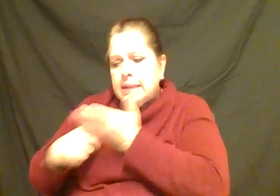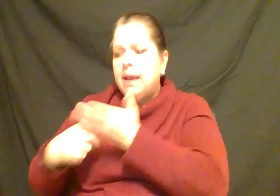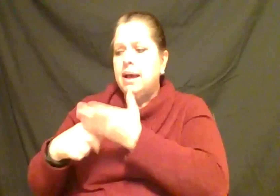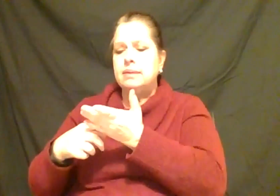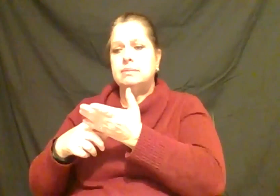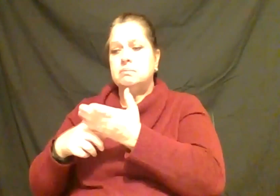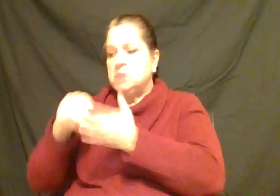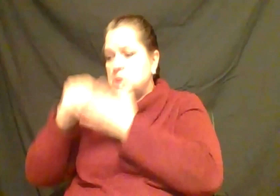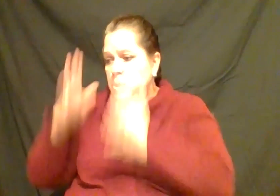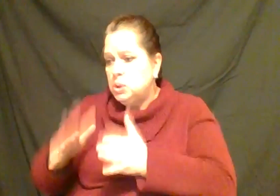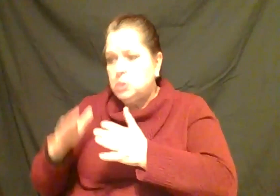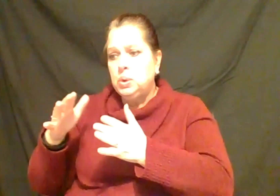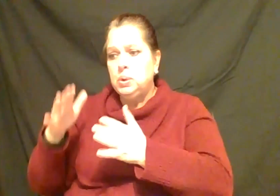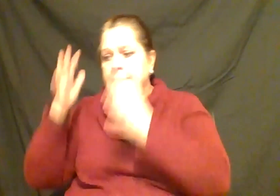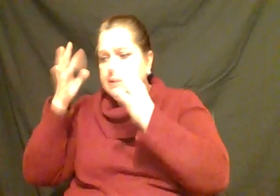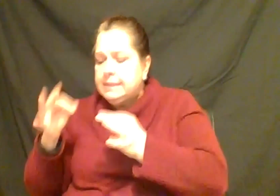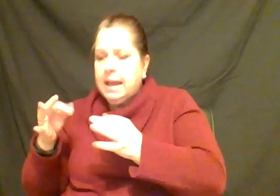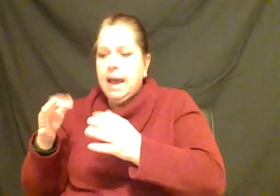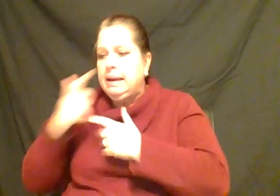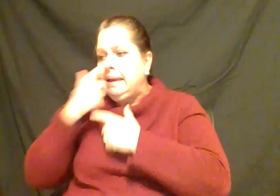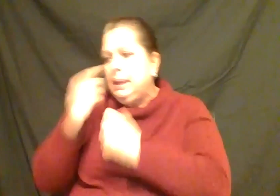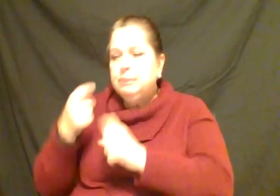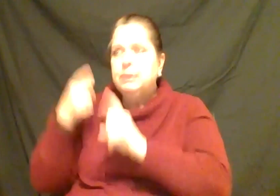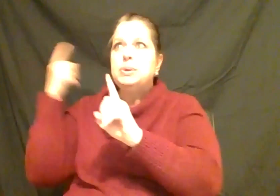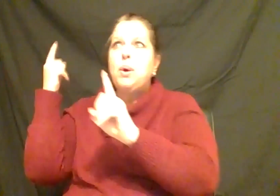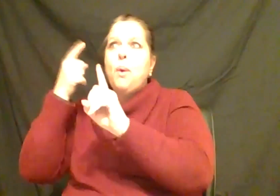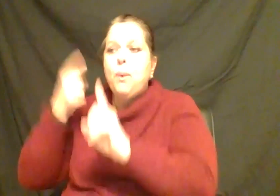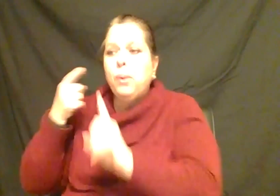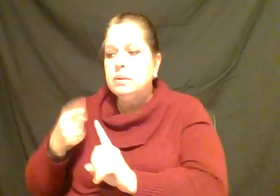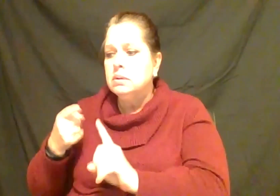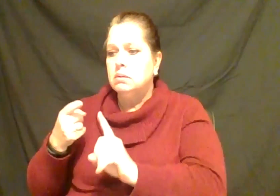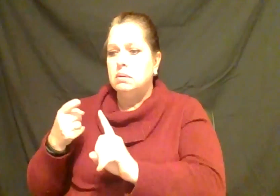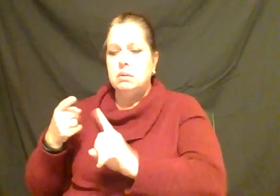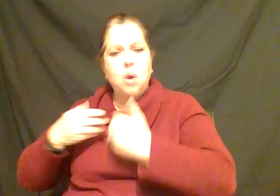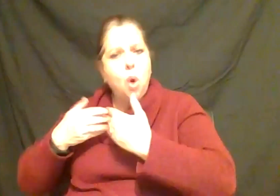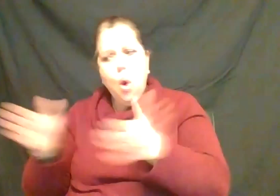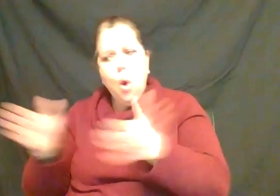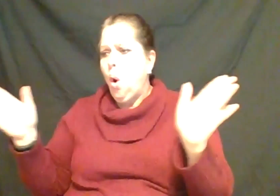with their interests and goals in mind and we need to have a very open and transparent process